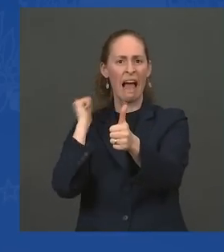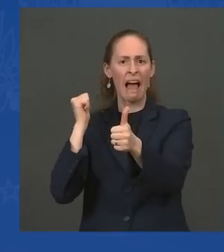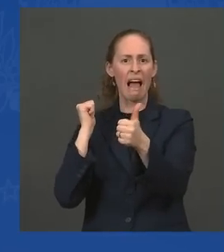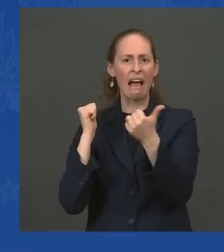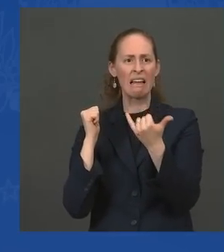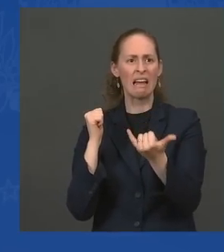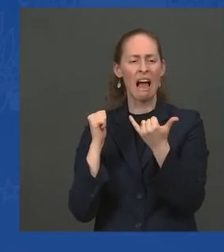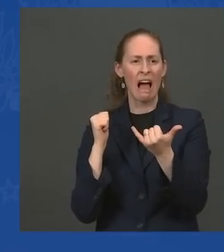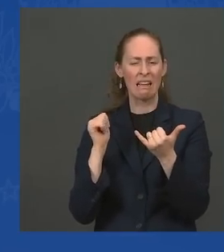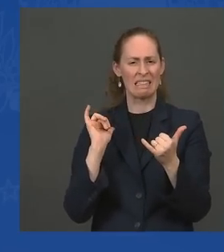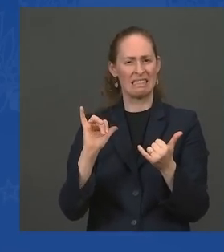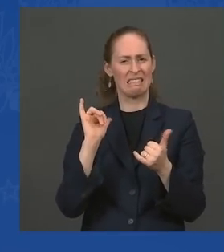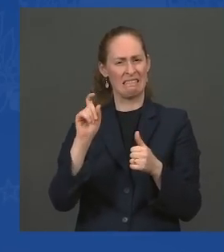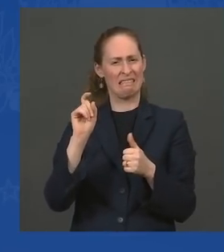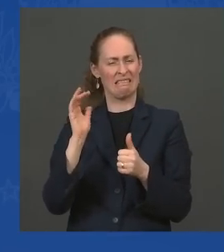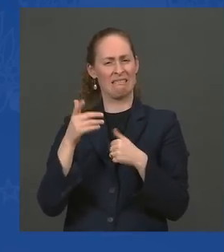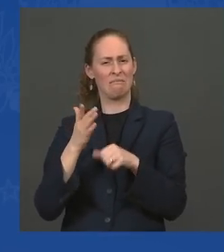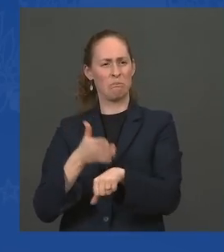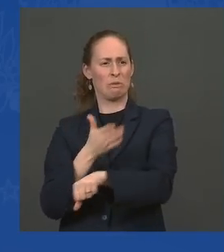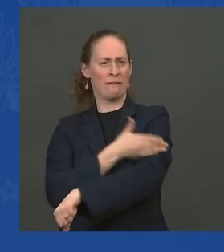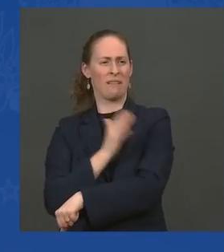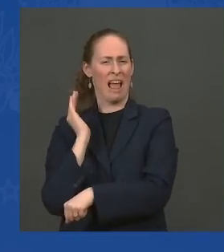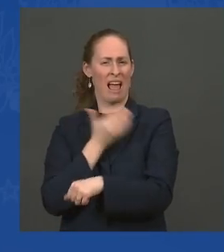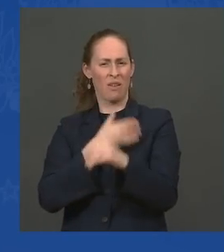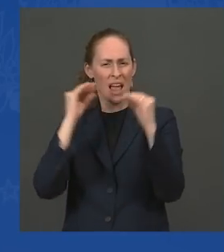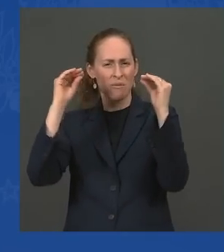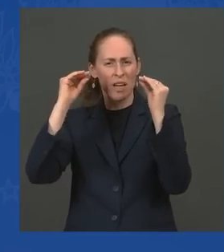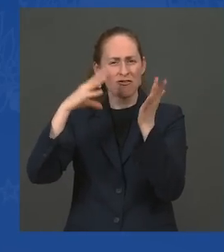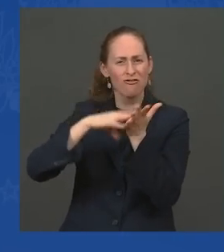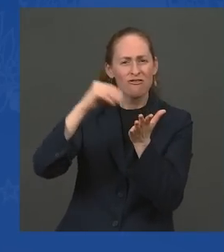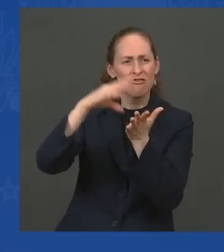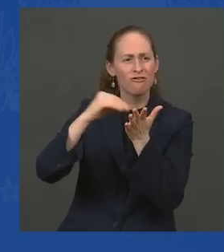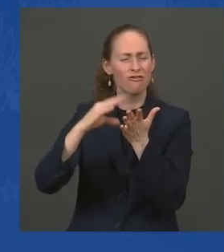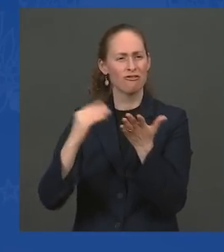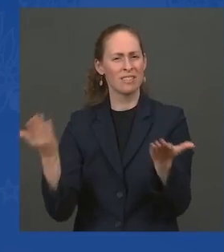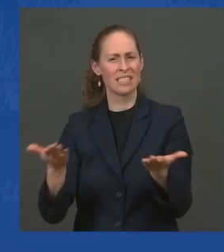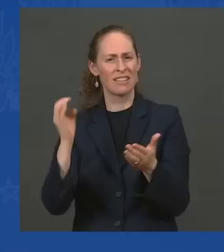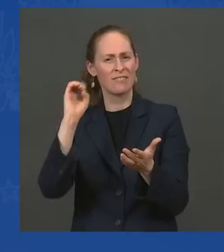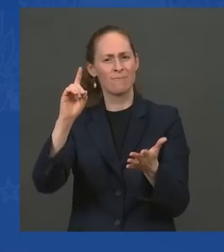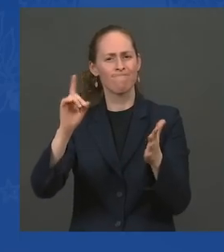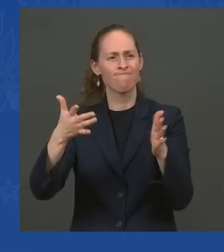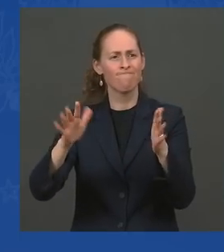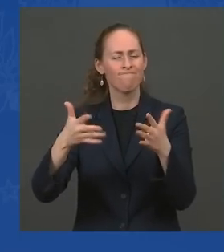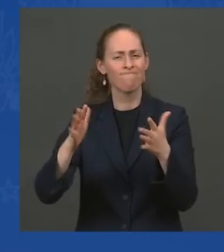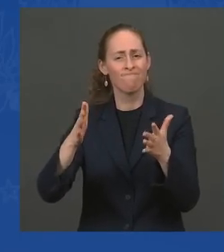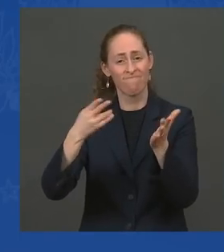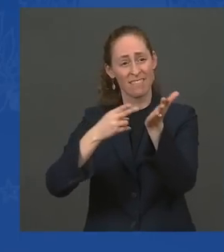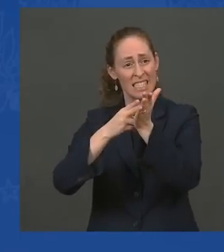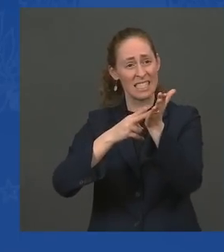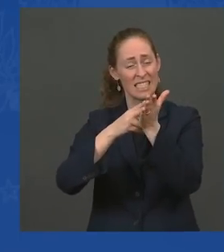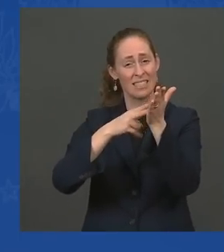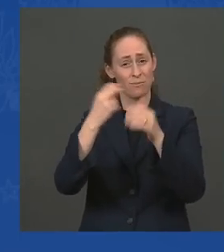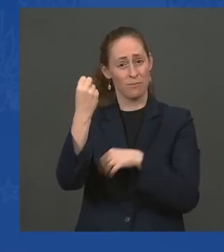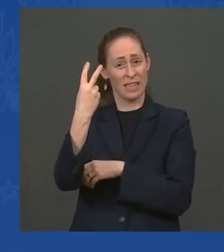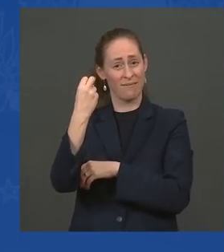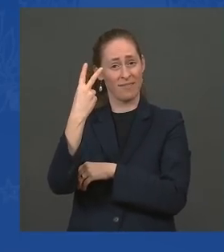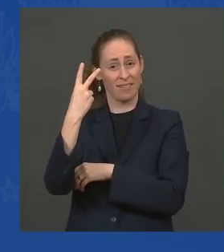would anybody say we'd only make it 12 years to compete in the 21st century? I don't think so. So what we're doing is we're going to make sure